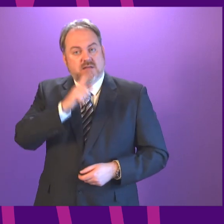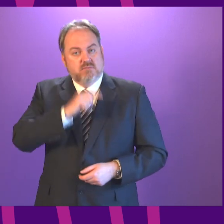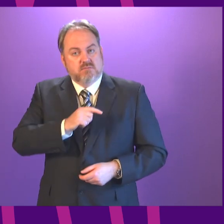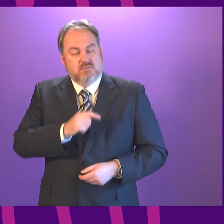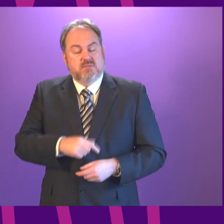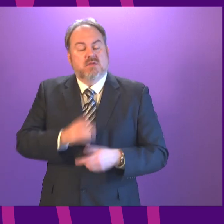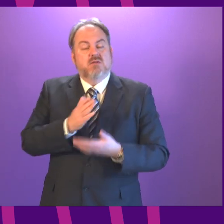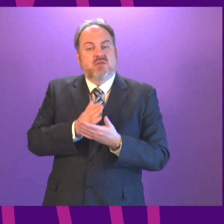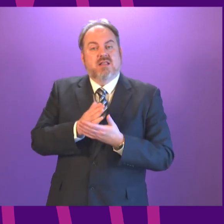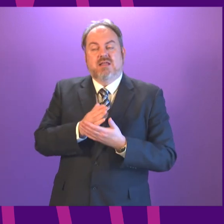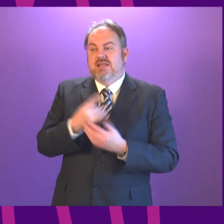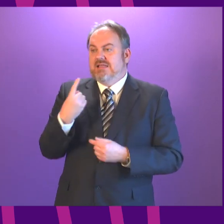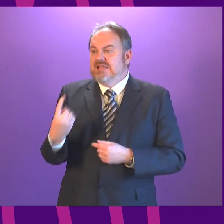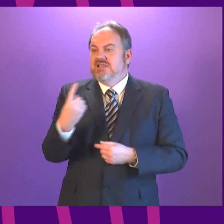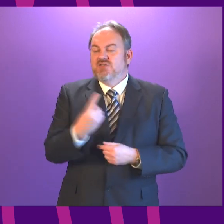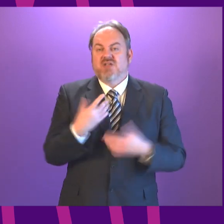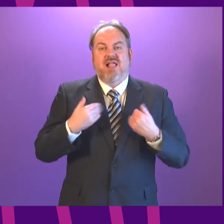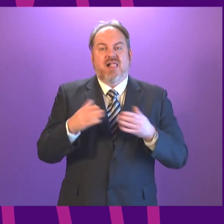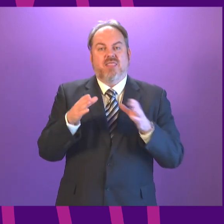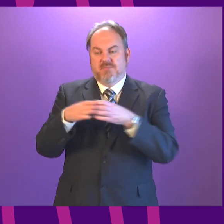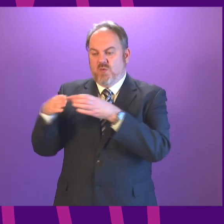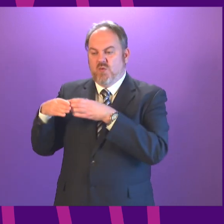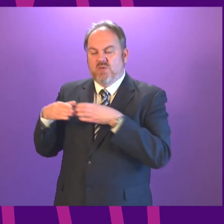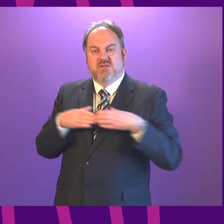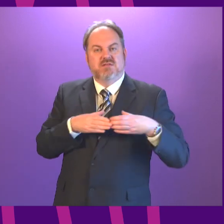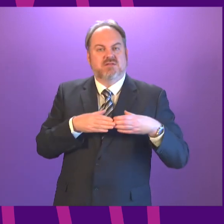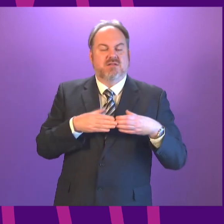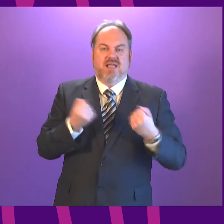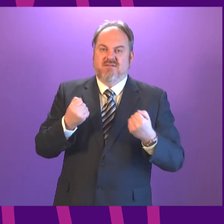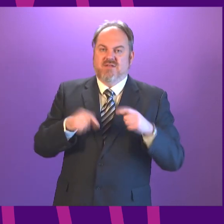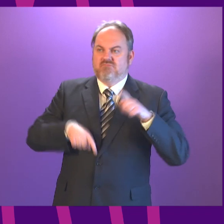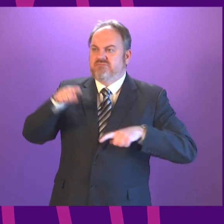health boards will face pressures at given times. In recent weeks, Lanarkshire has faced